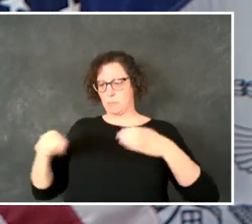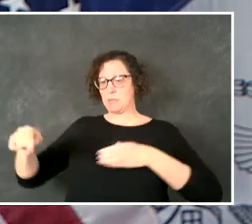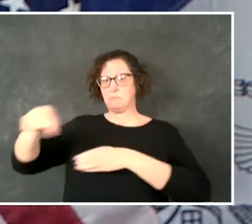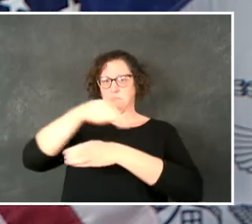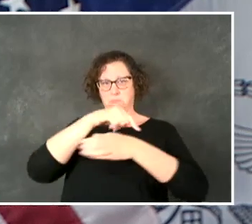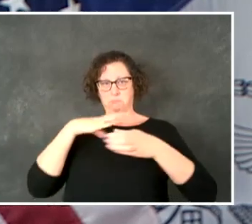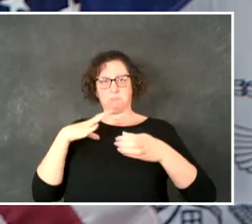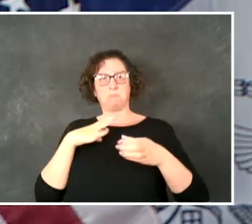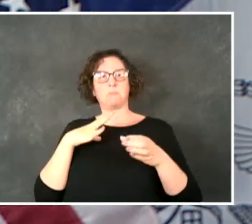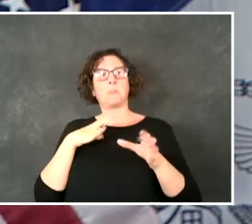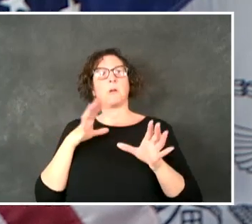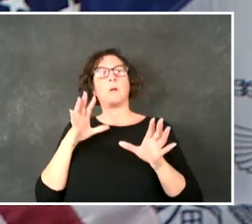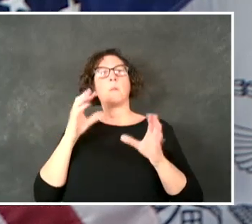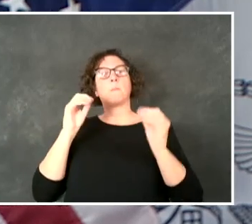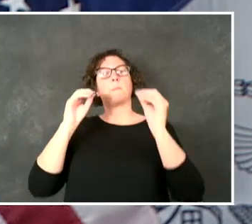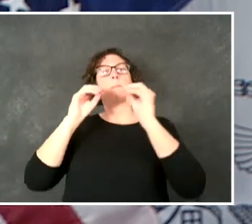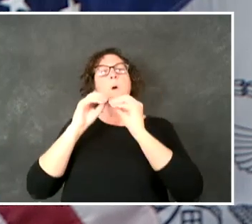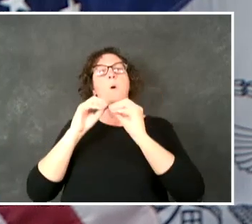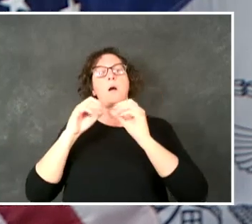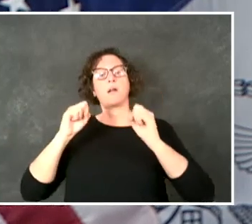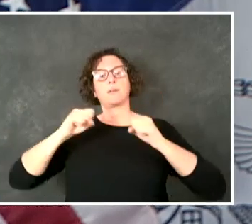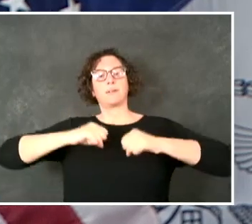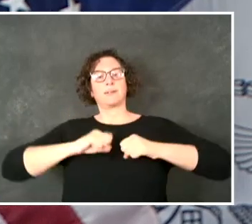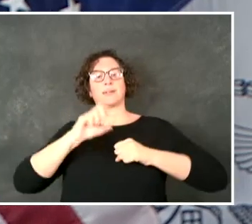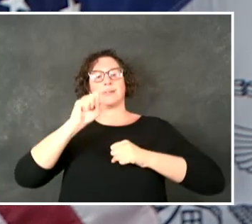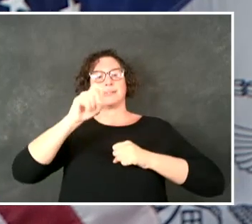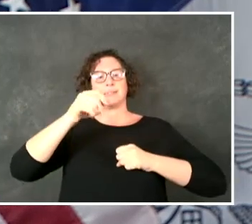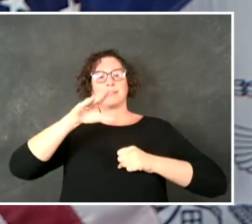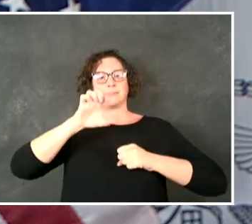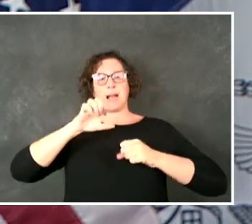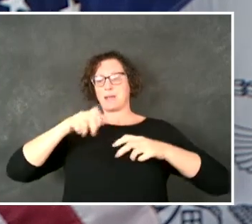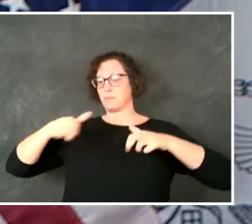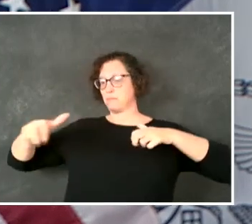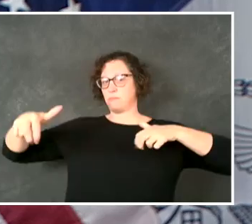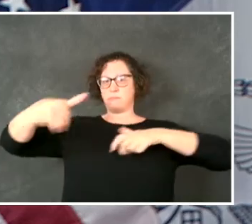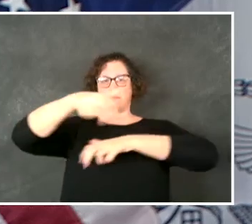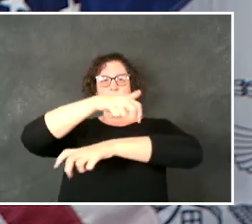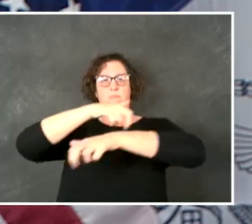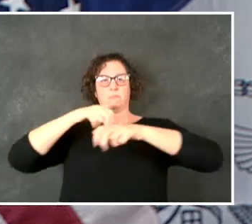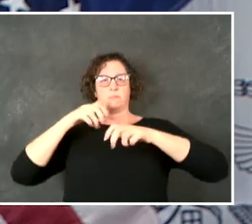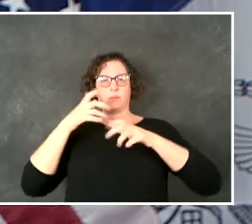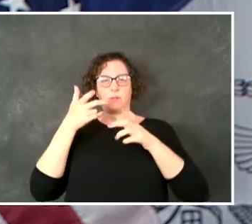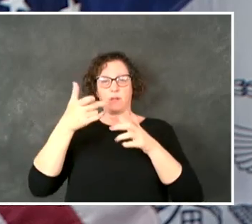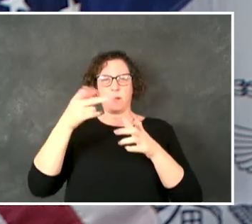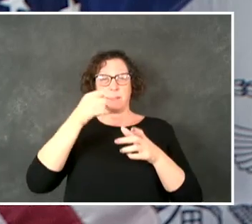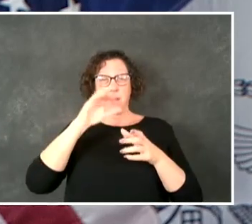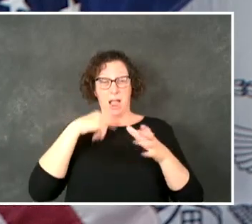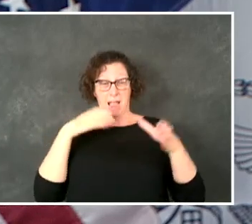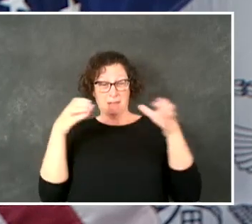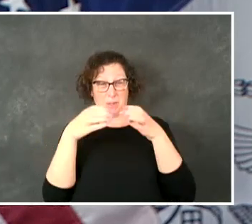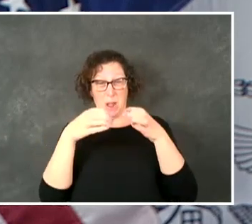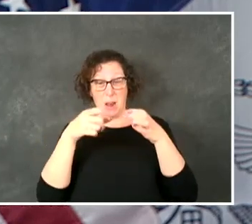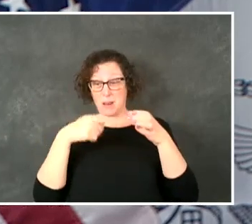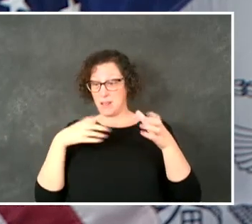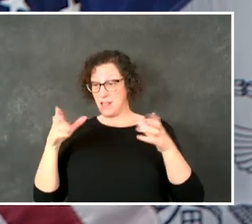ALL OF YOU IN THE MEDIA IS ONE OF THE MOST IMPORTANT PLACES